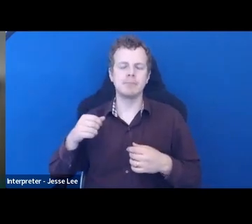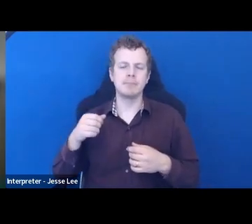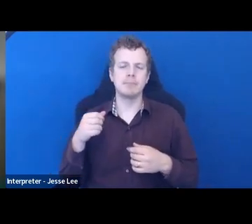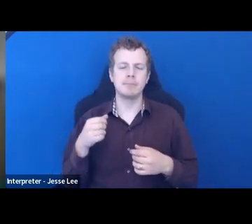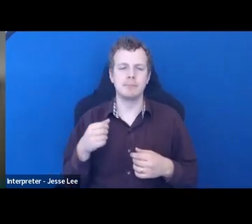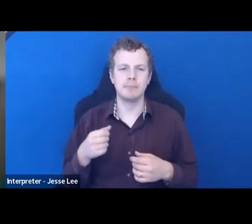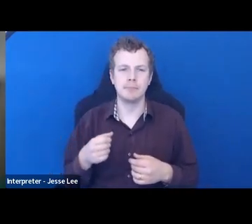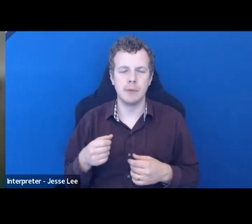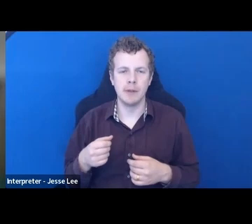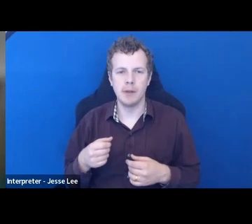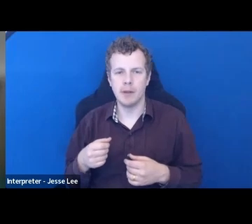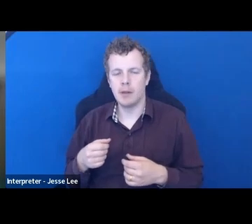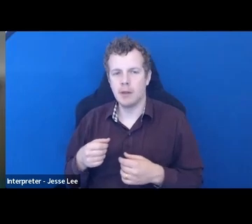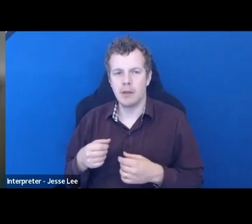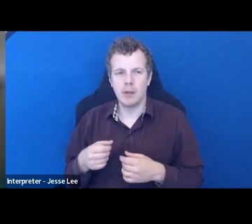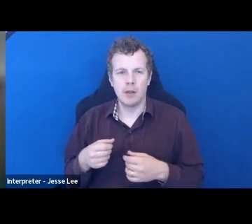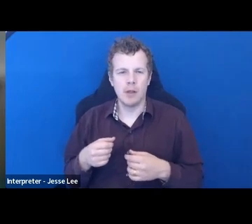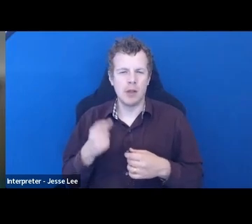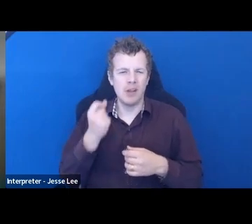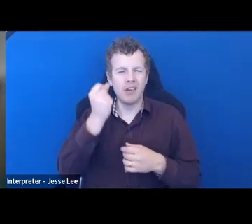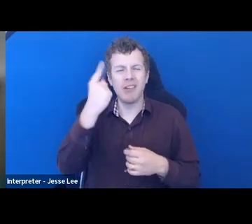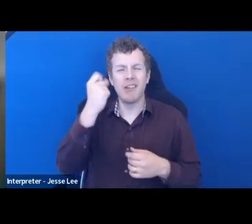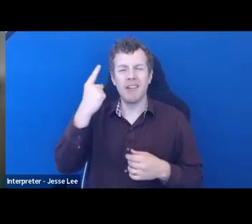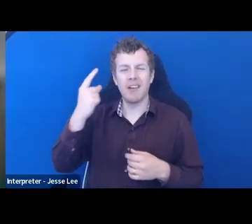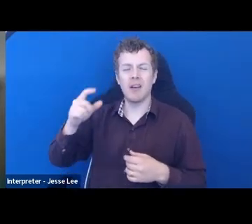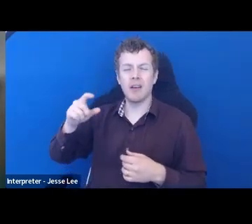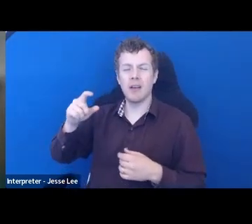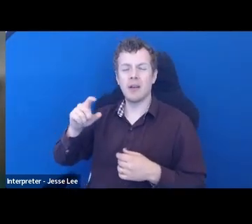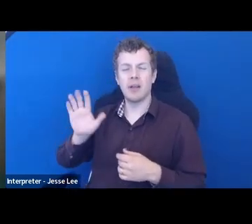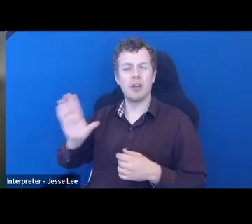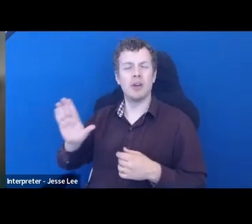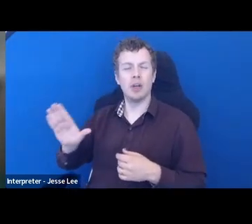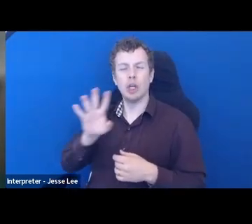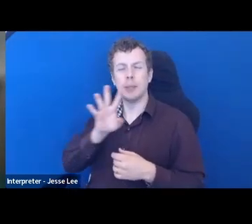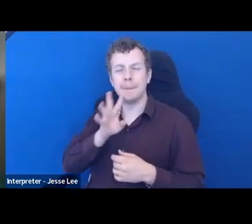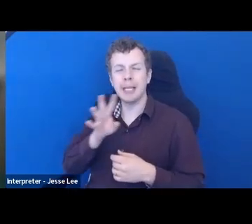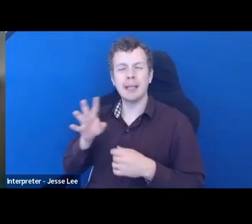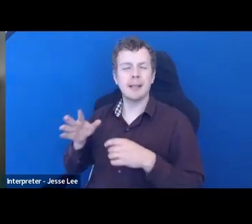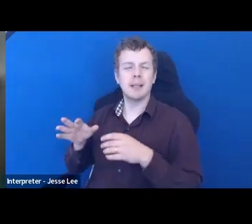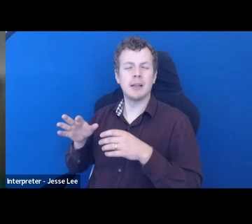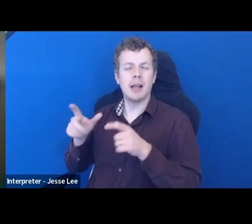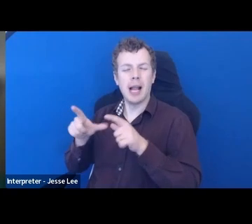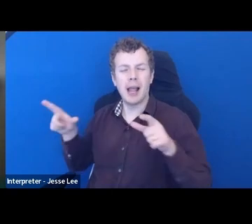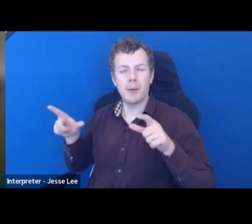There are - is a lot of variability in the speech and language outcomes noted among this population.